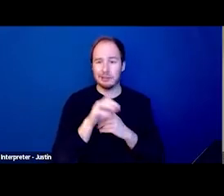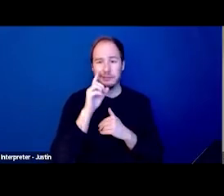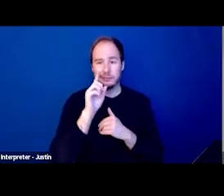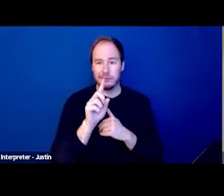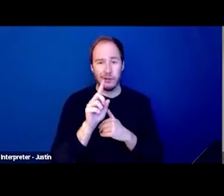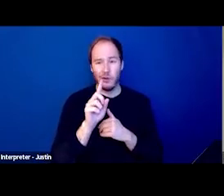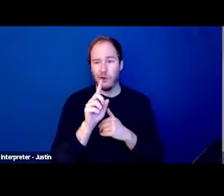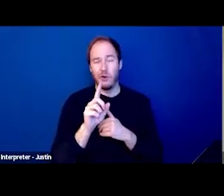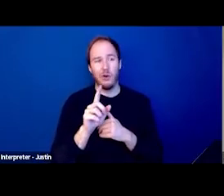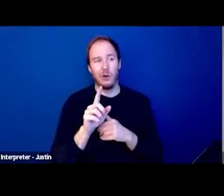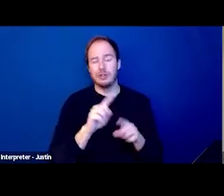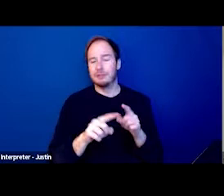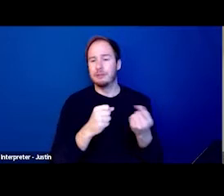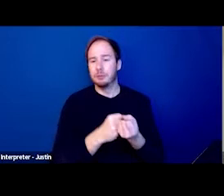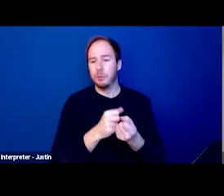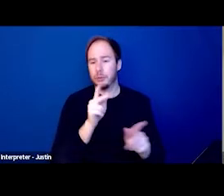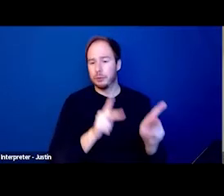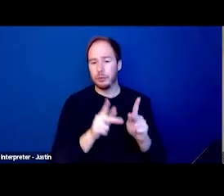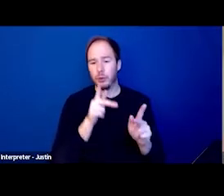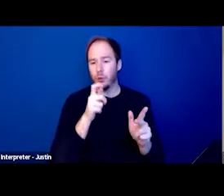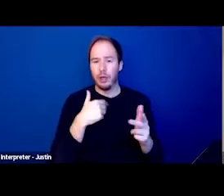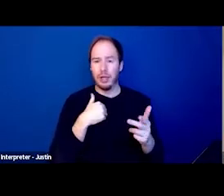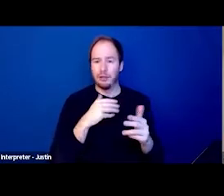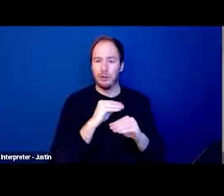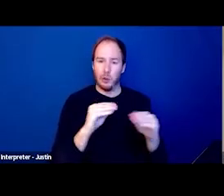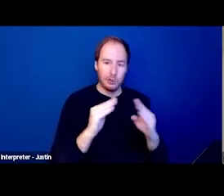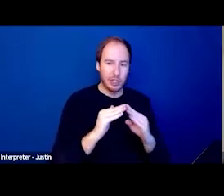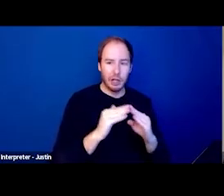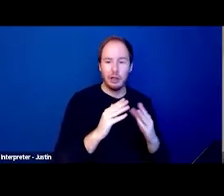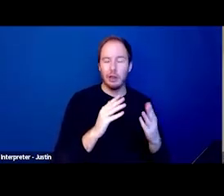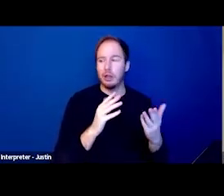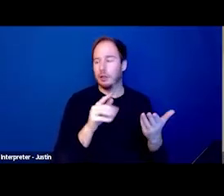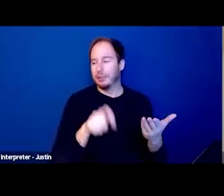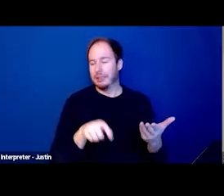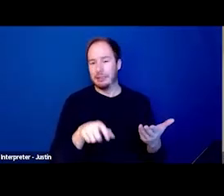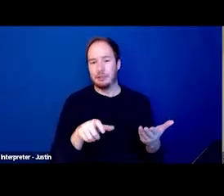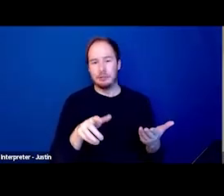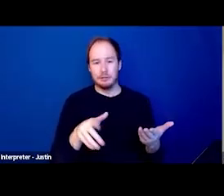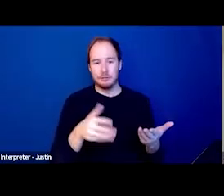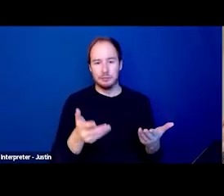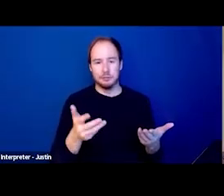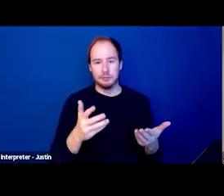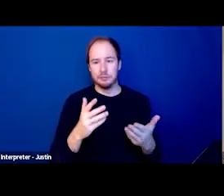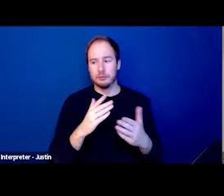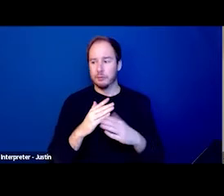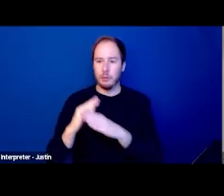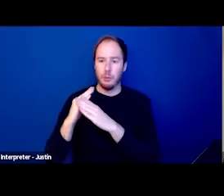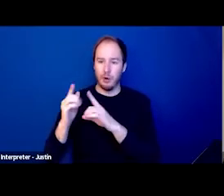particularly for people who might be residing in unsheltered situations and need protection from the weather.